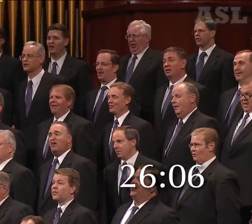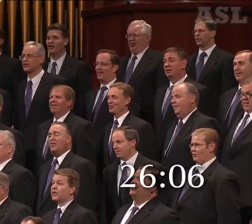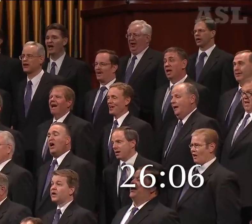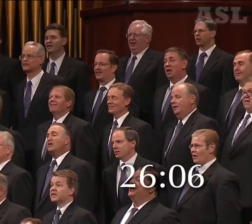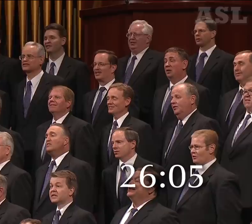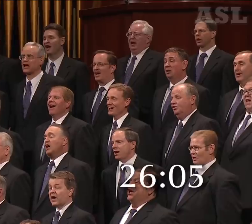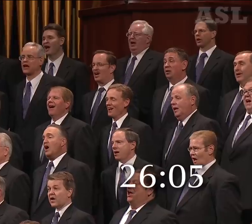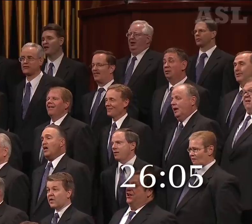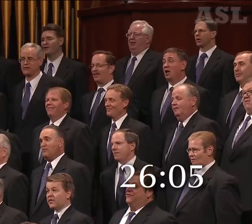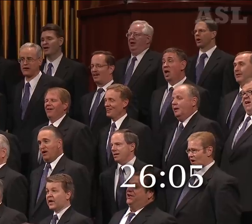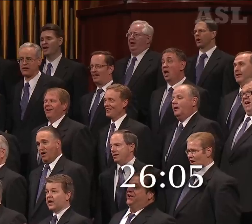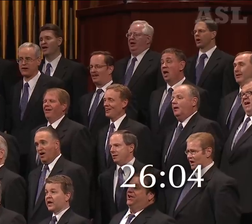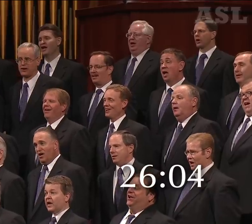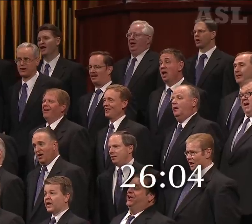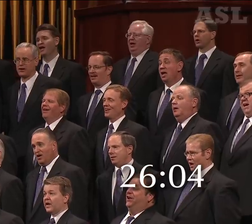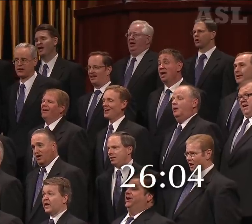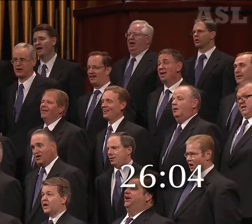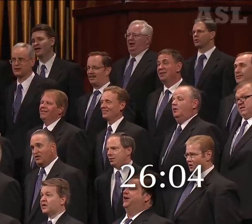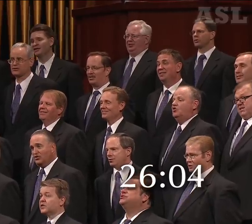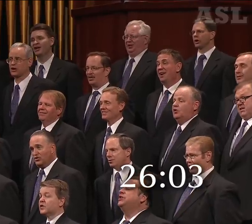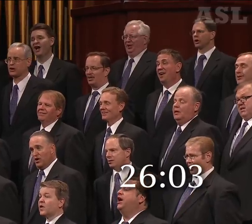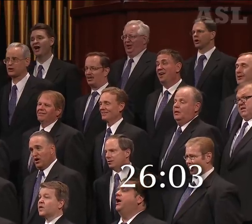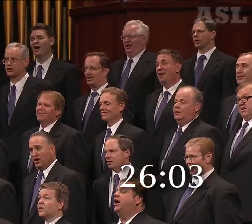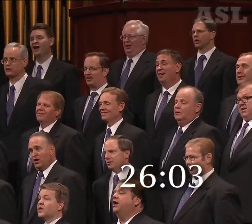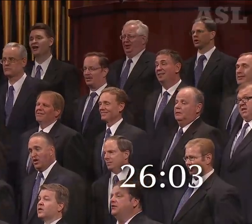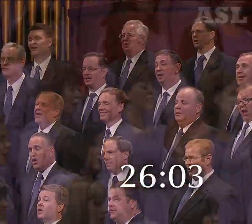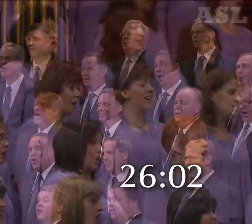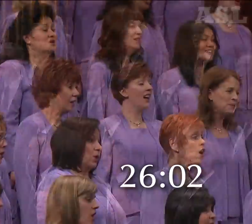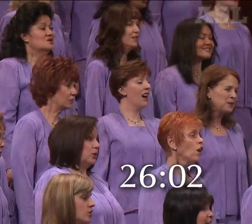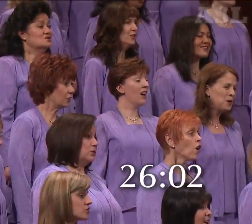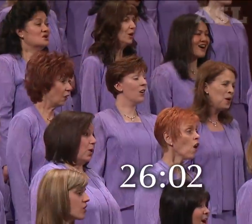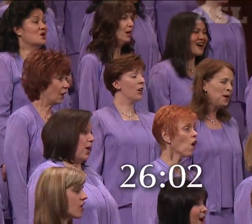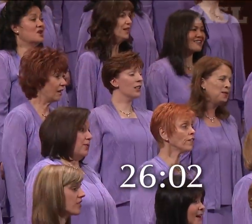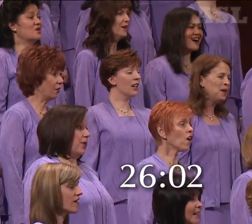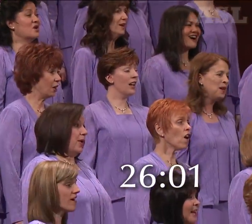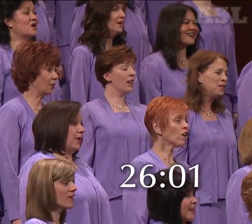THIS IS THE ENGLISH